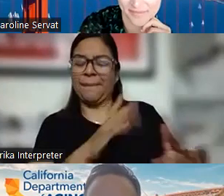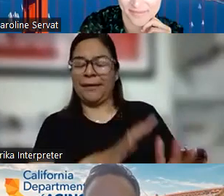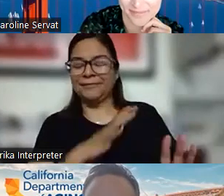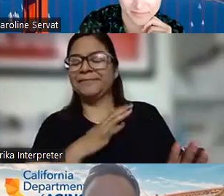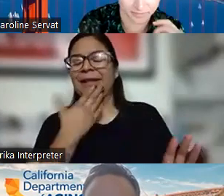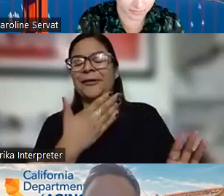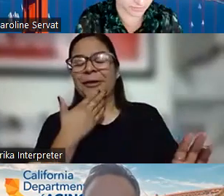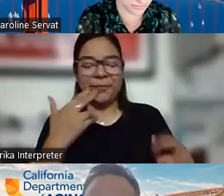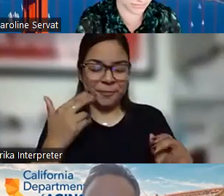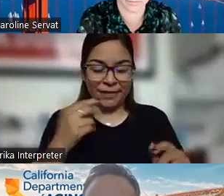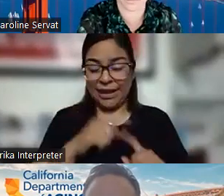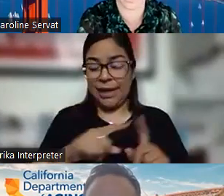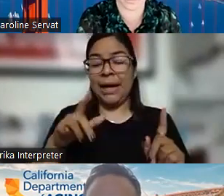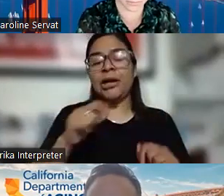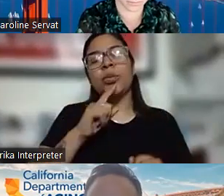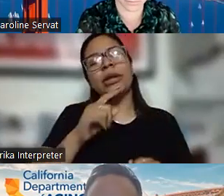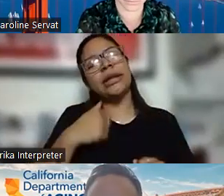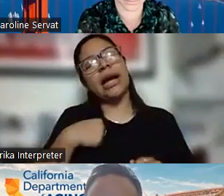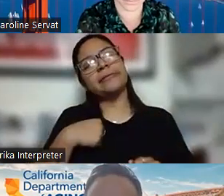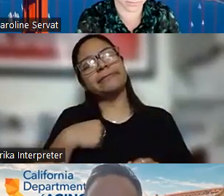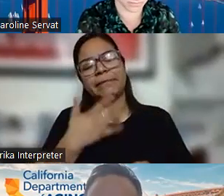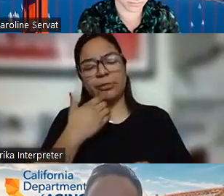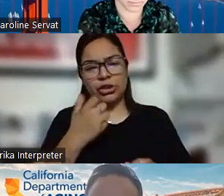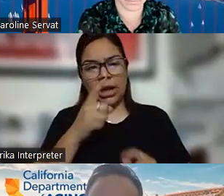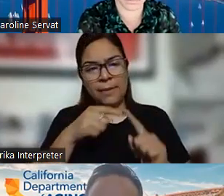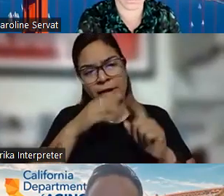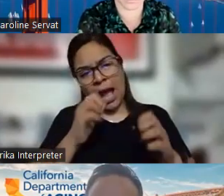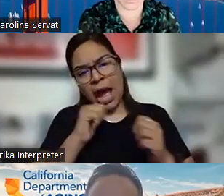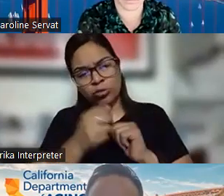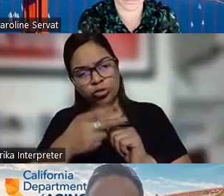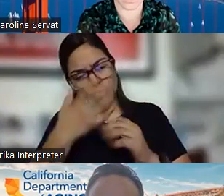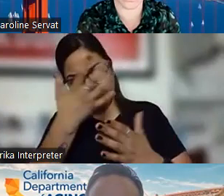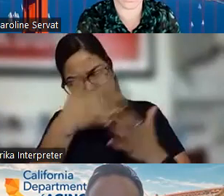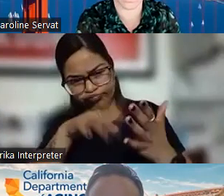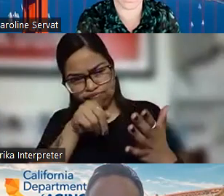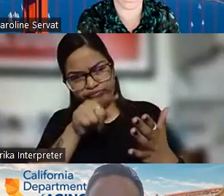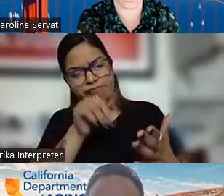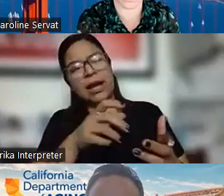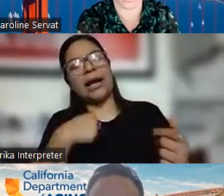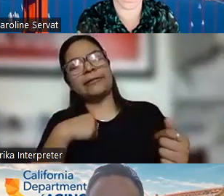appreciate seeing the building out U marketing templates and Associated branding guide I think